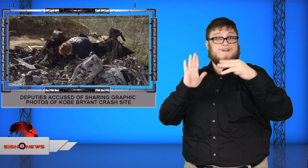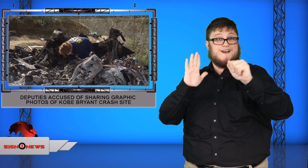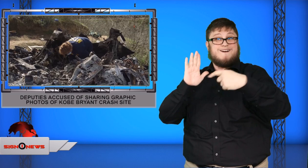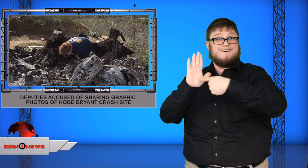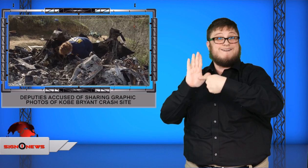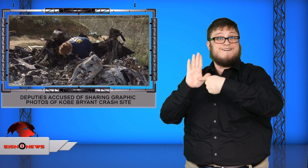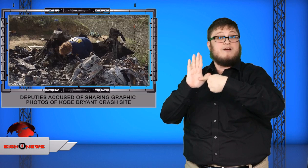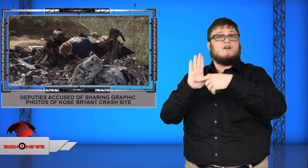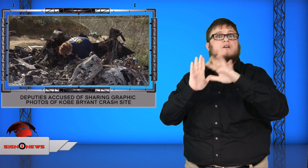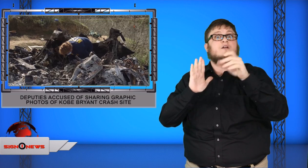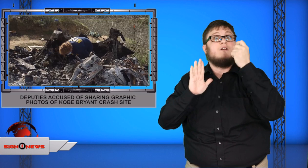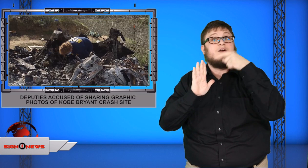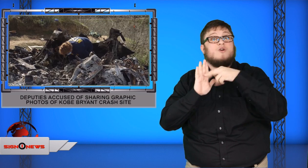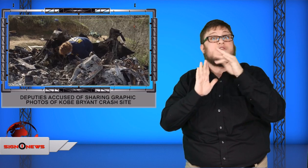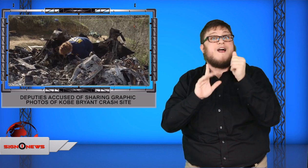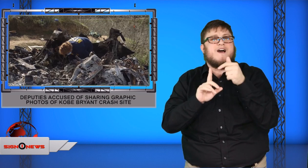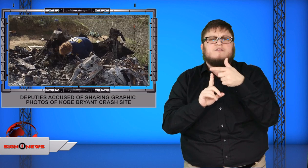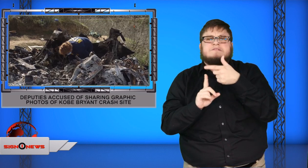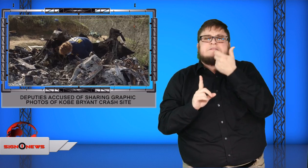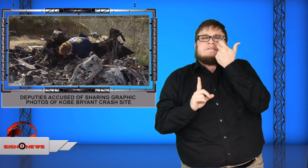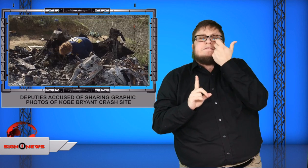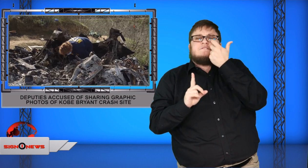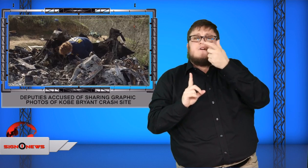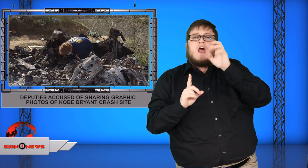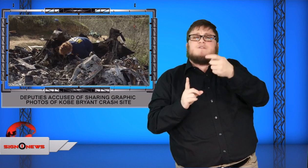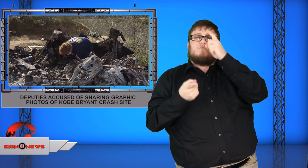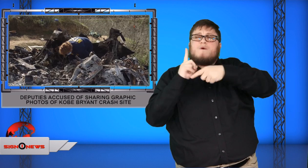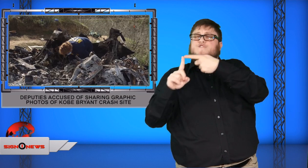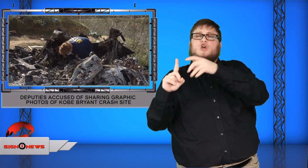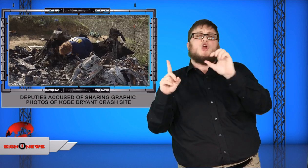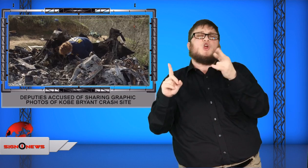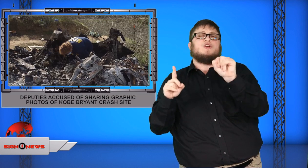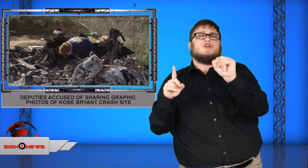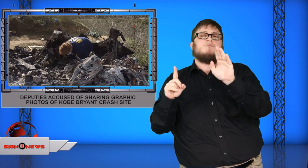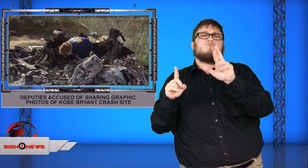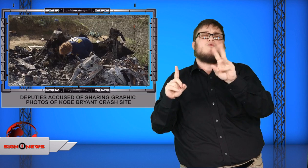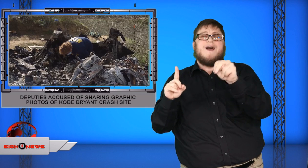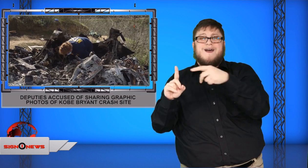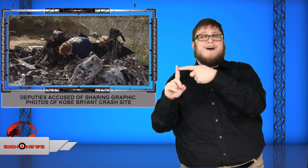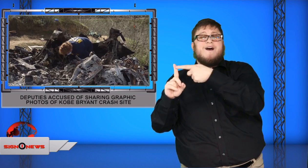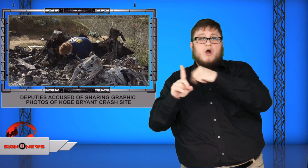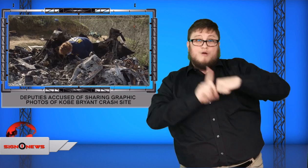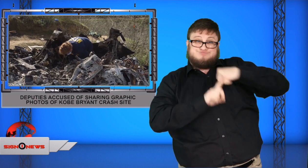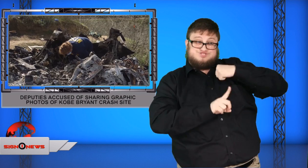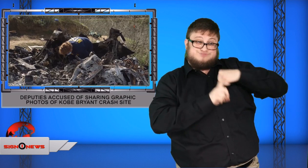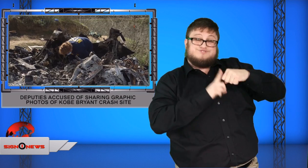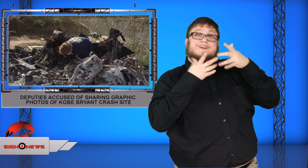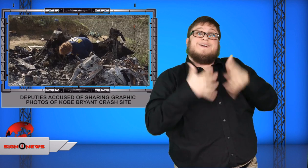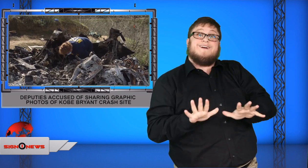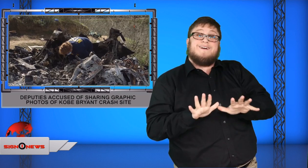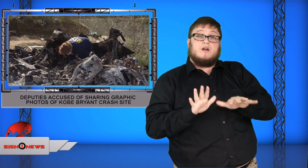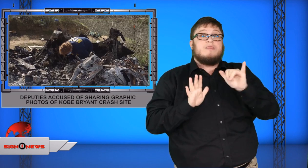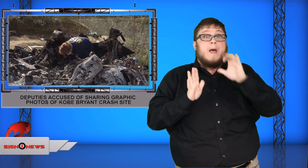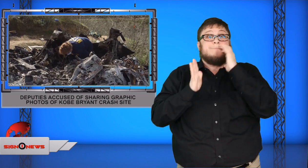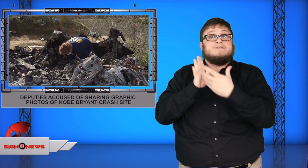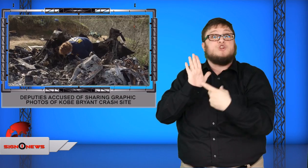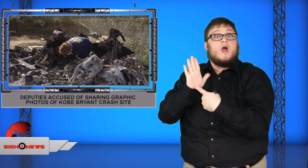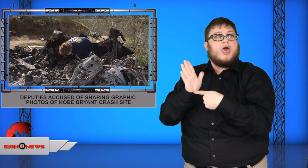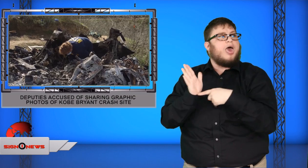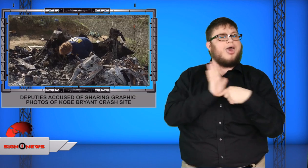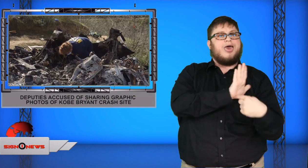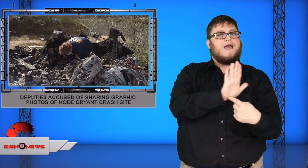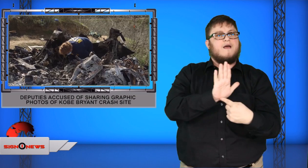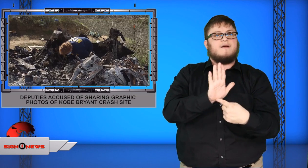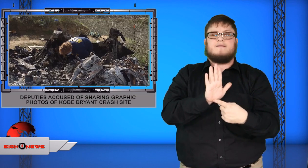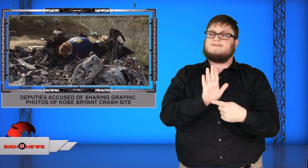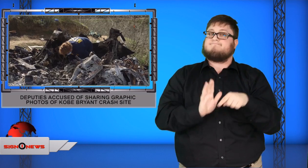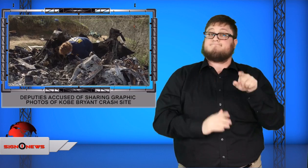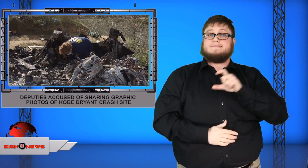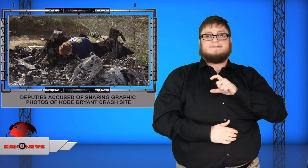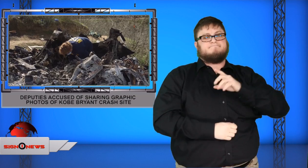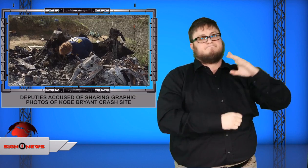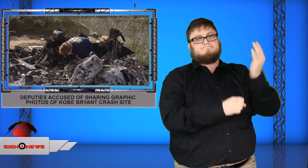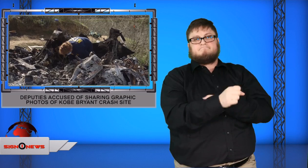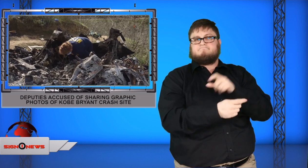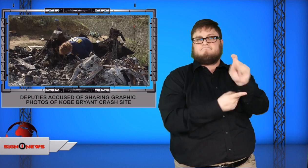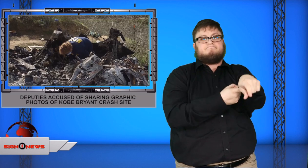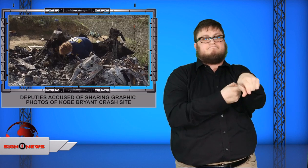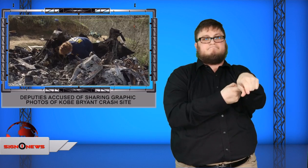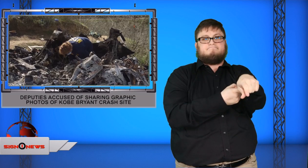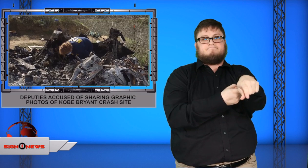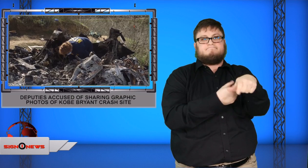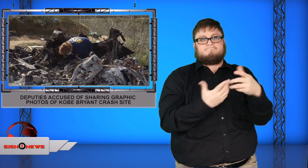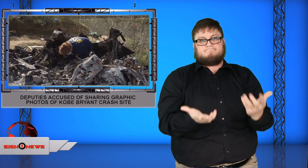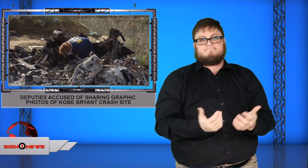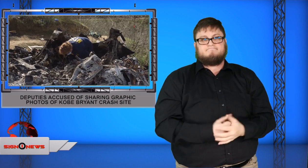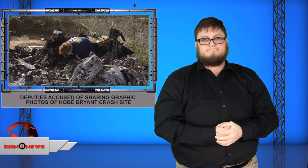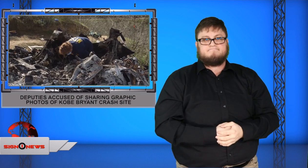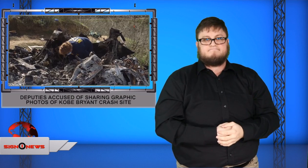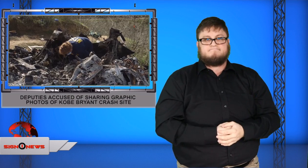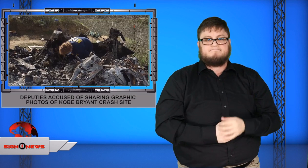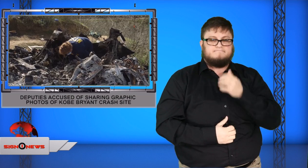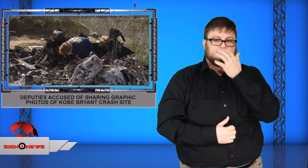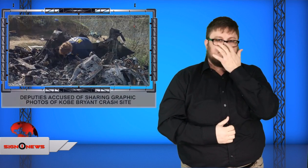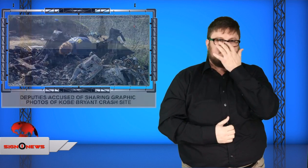singer Rihanna after she was beaten up by then boyfriend and singer Chris Brown.